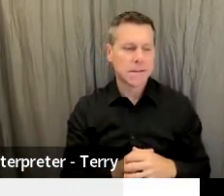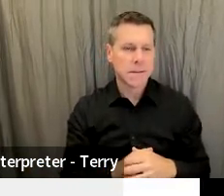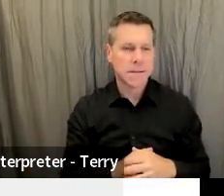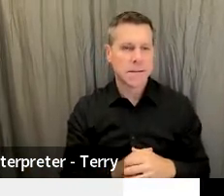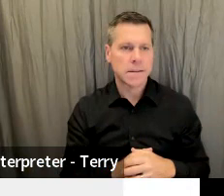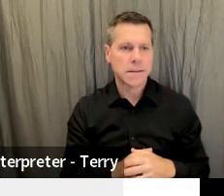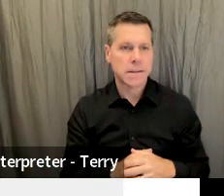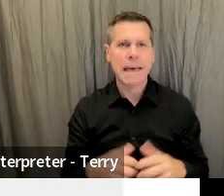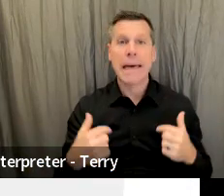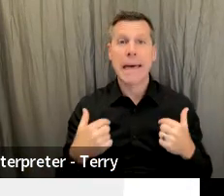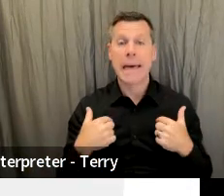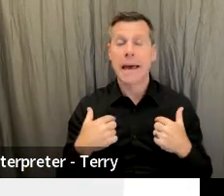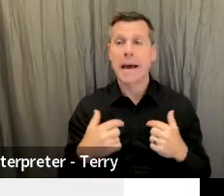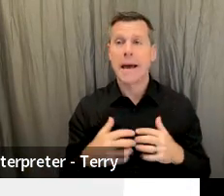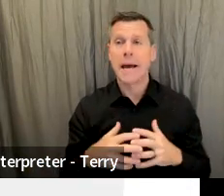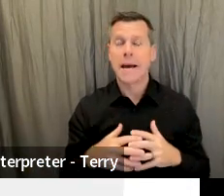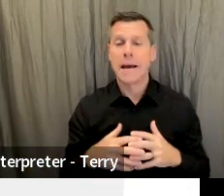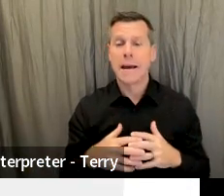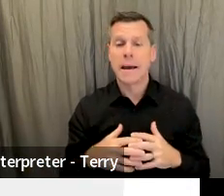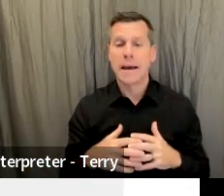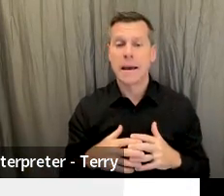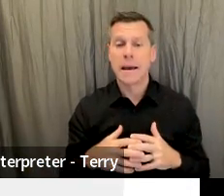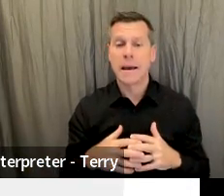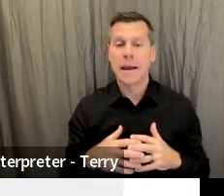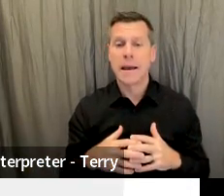I am going to take a second here.